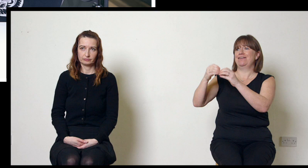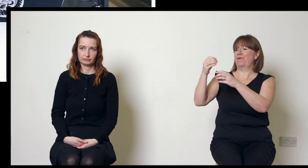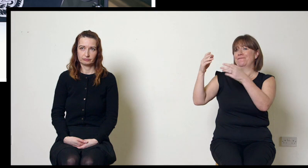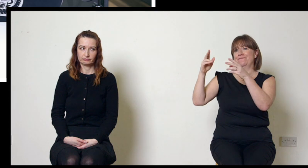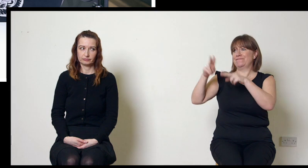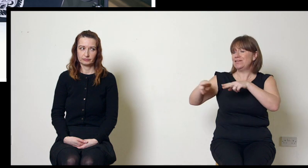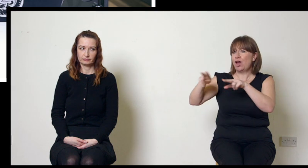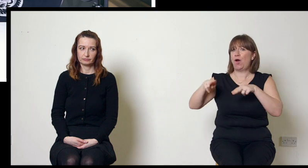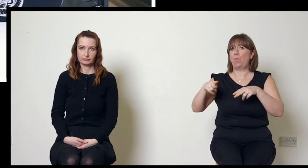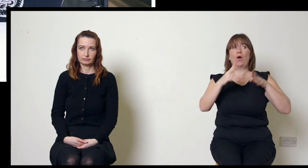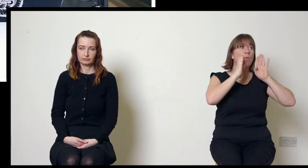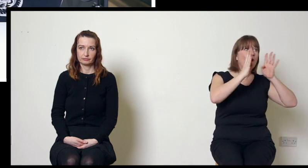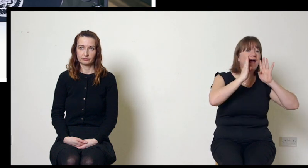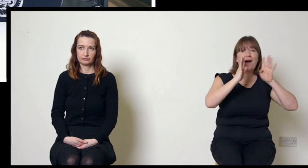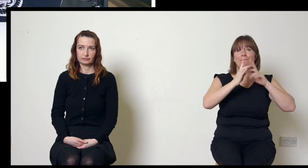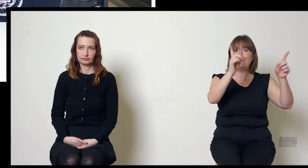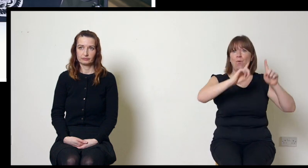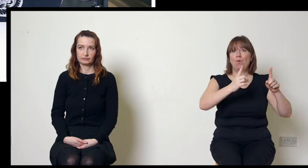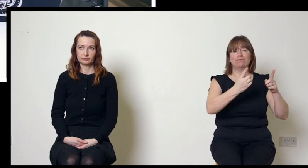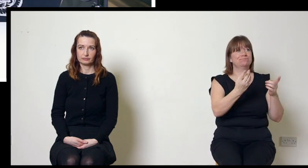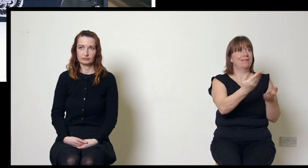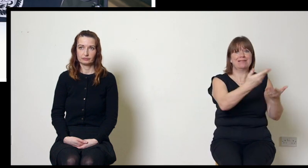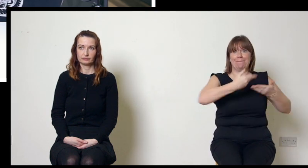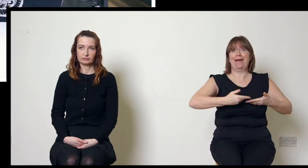that people can submit things as well as in-person workshops. We had the exhibition